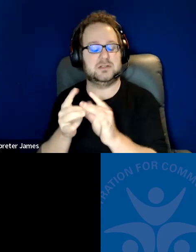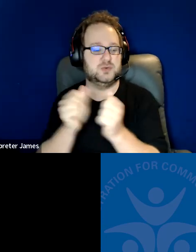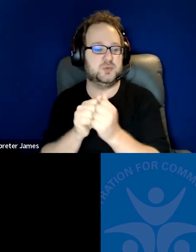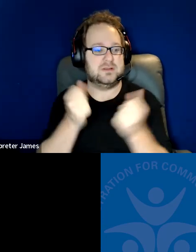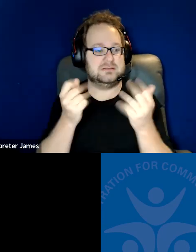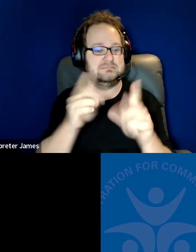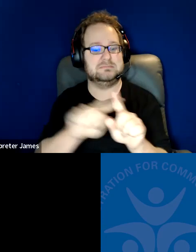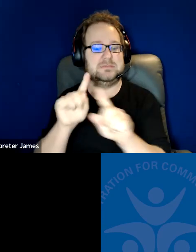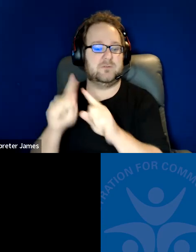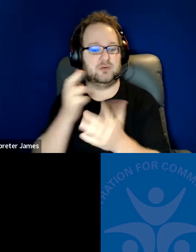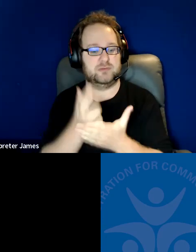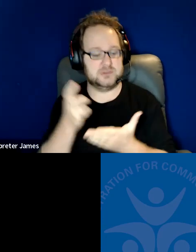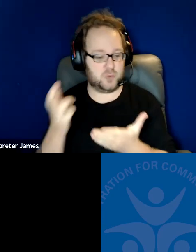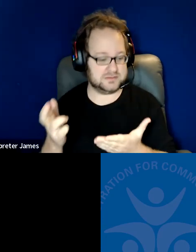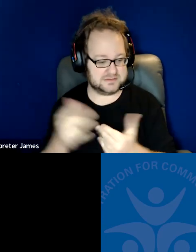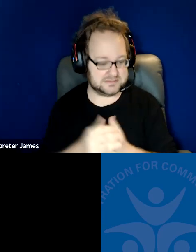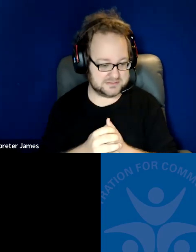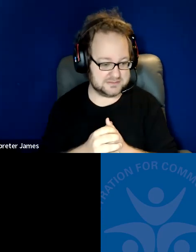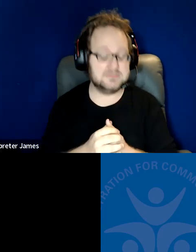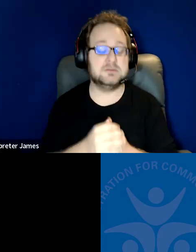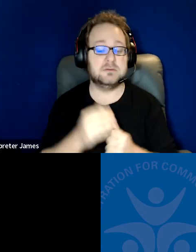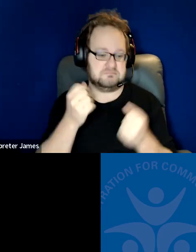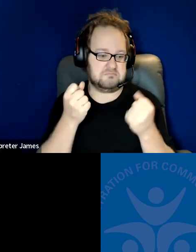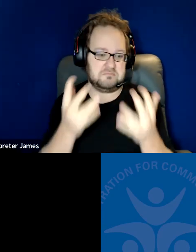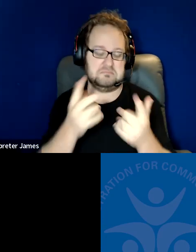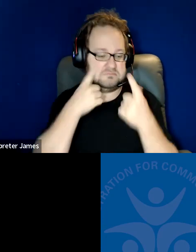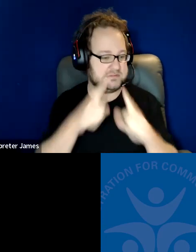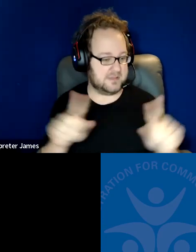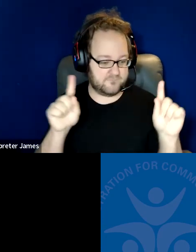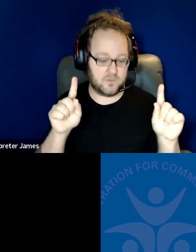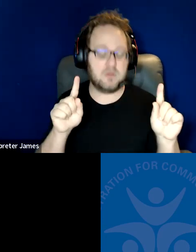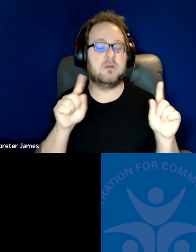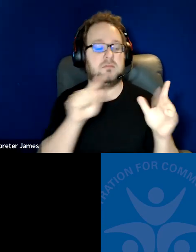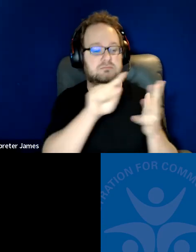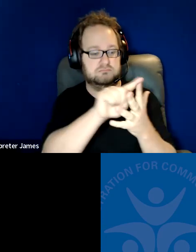All of these efforts have been tremendously successful, especially around ensuring that